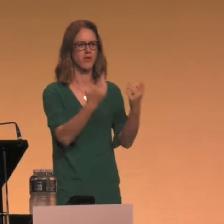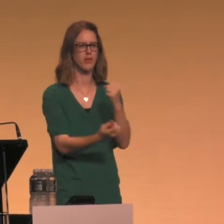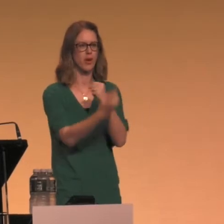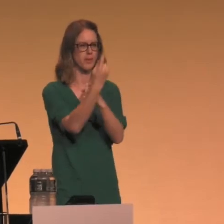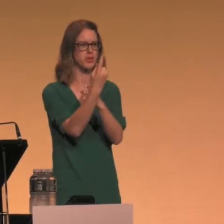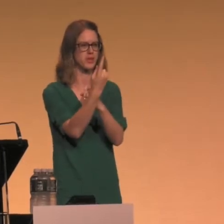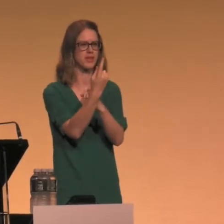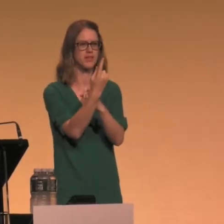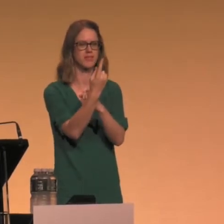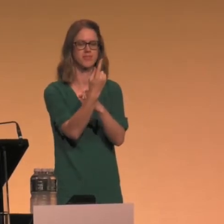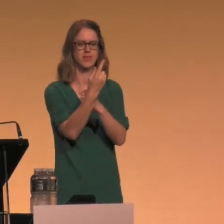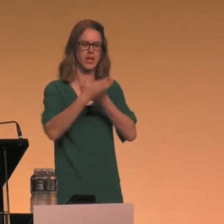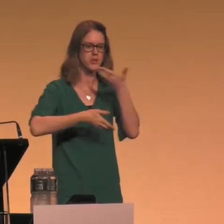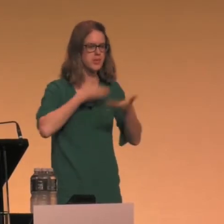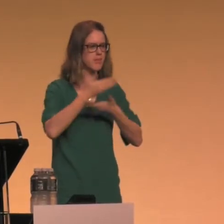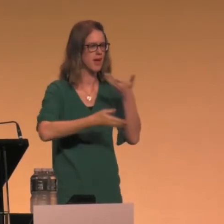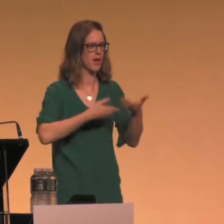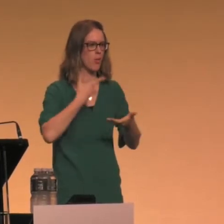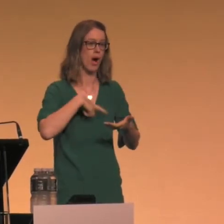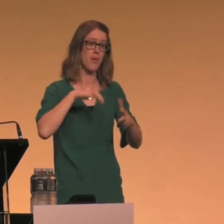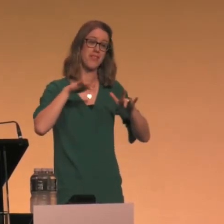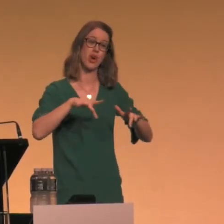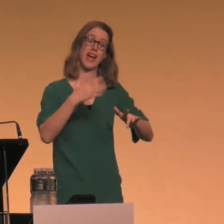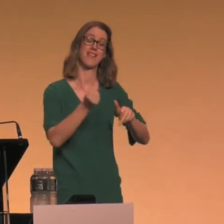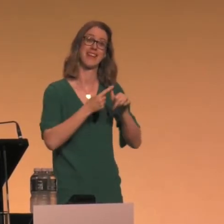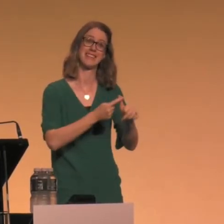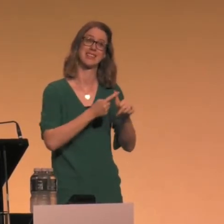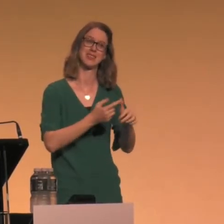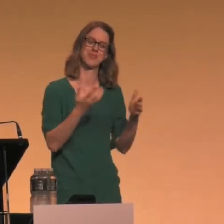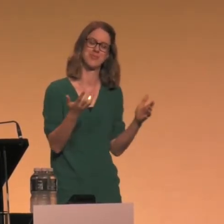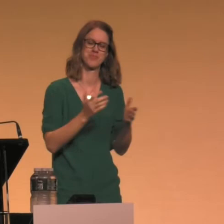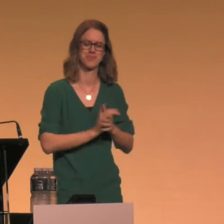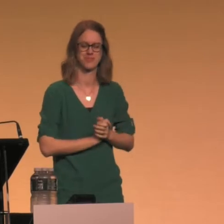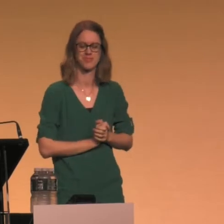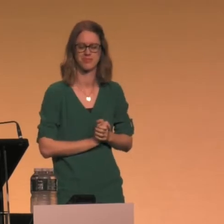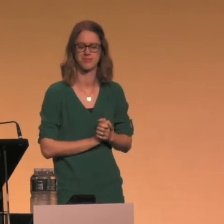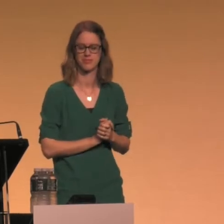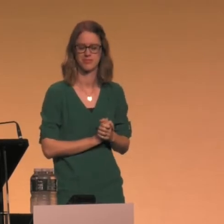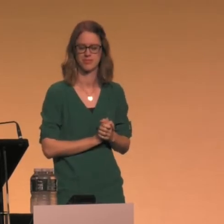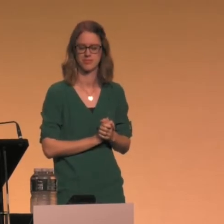to explain why we haven't got the answers yet, but more